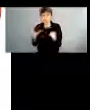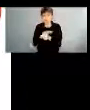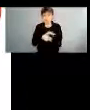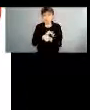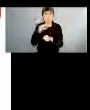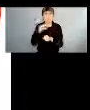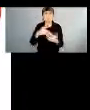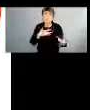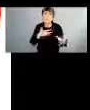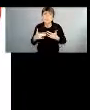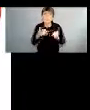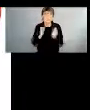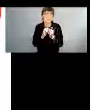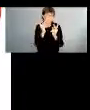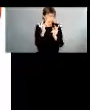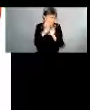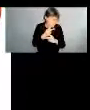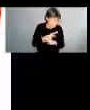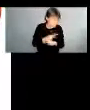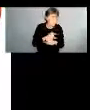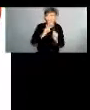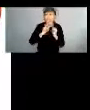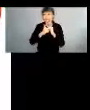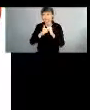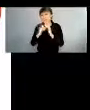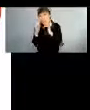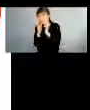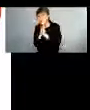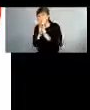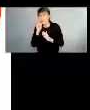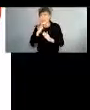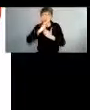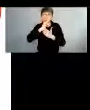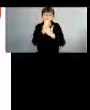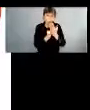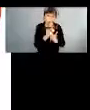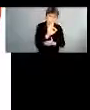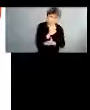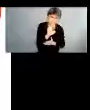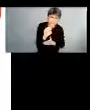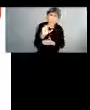or requesting artist fees verses subsistence, please check out my lengthy description in